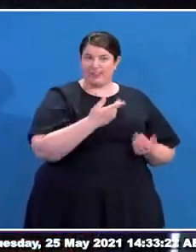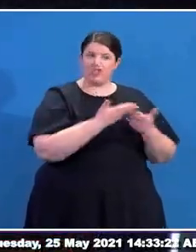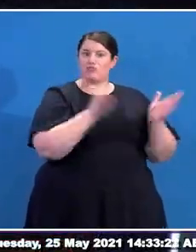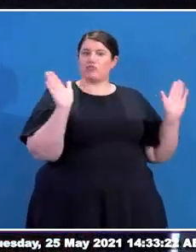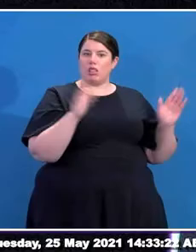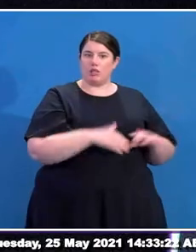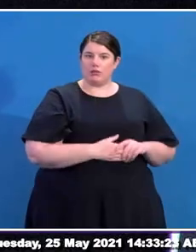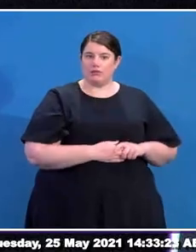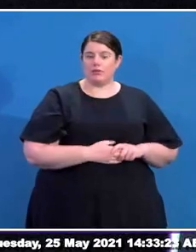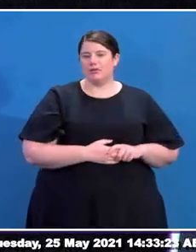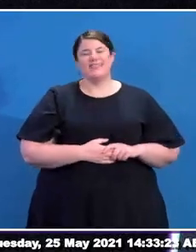In most cases they are quite prescriptive.